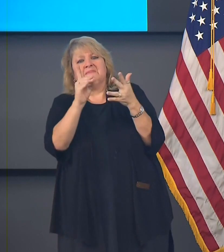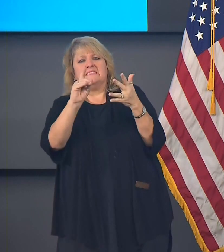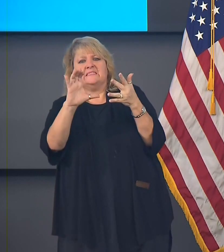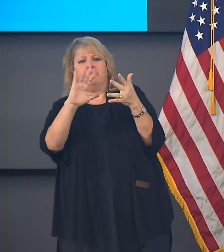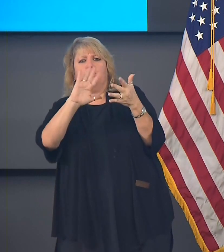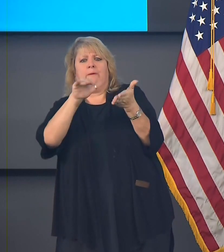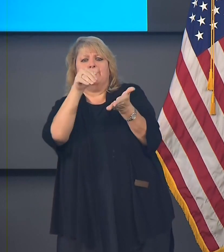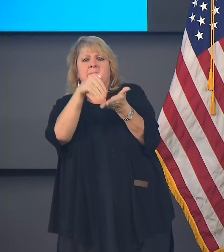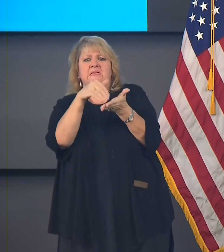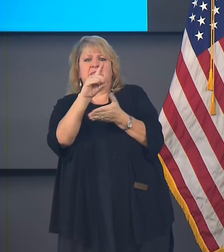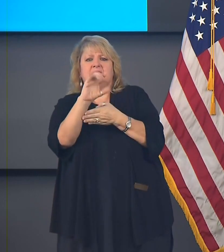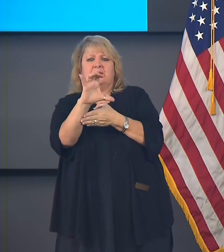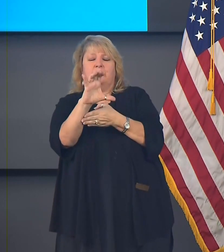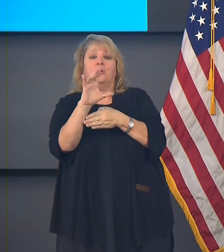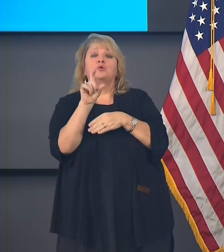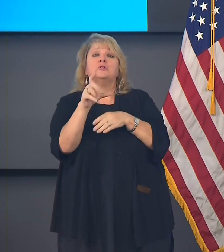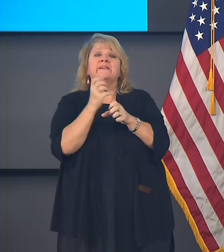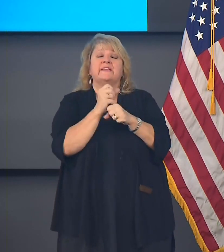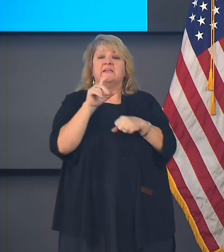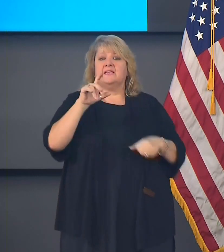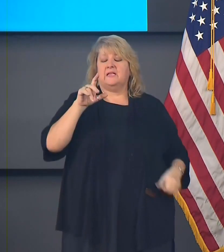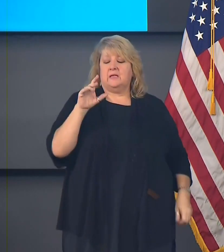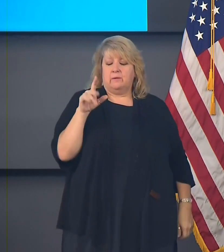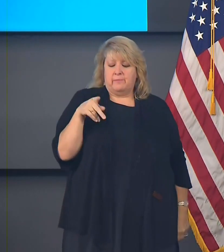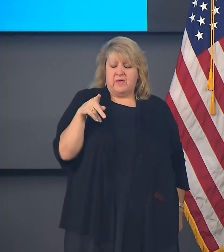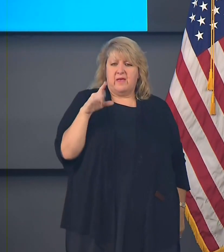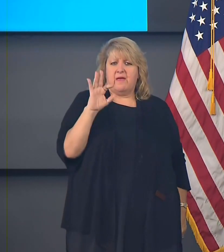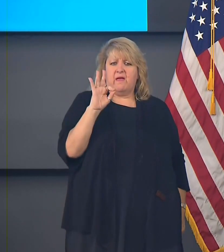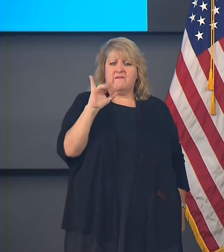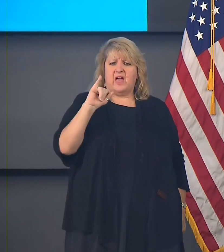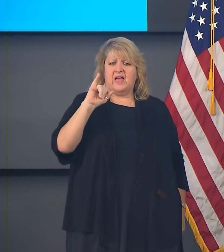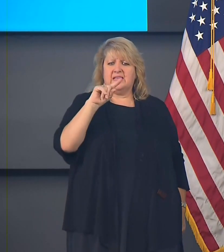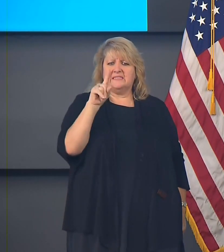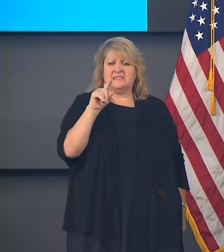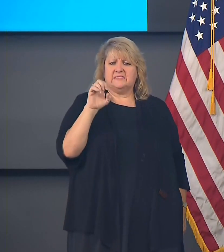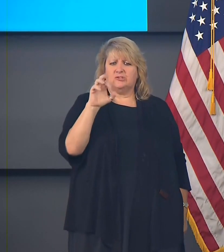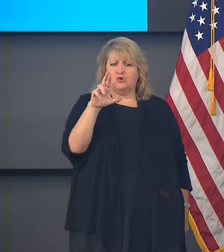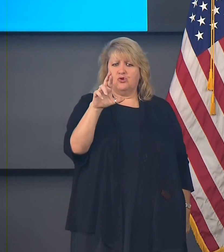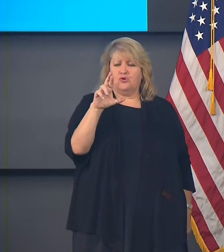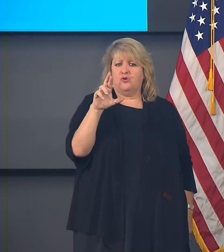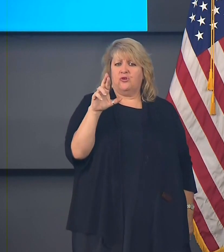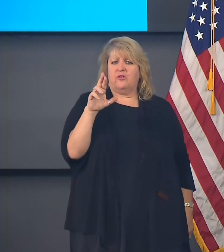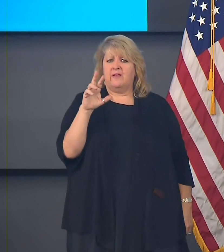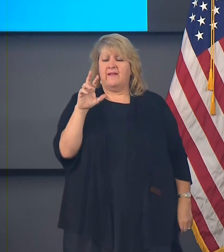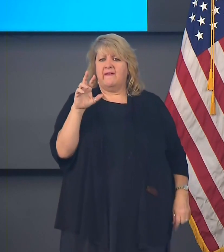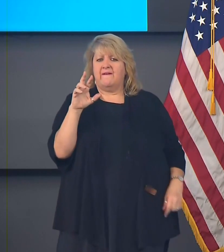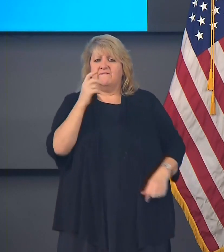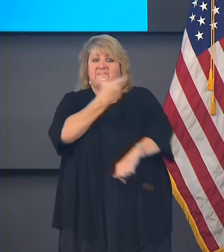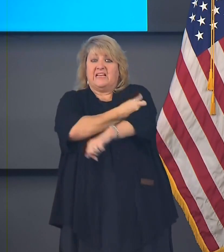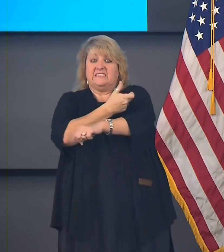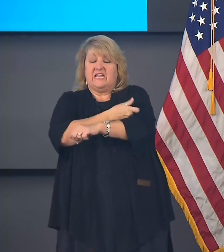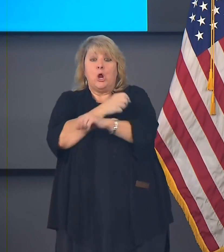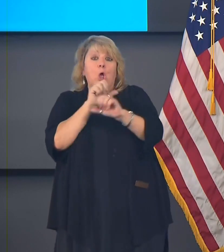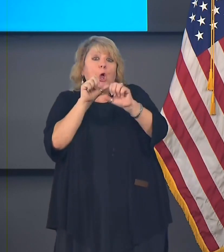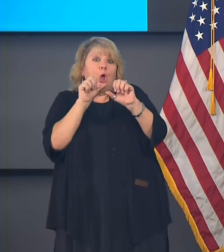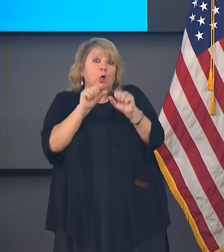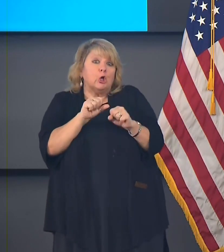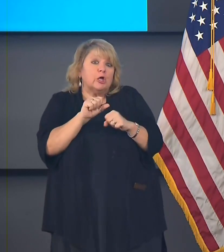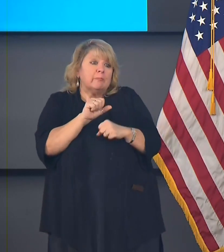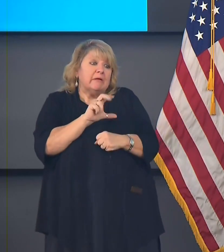I HAVE EVERY EXPECTATION THAT SOMEBODY I HAVE EVERY EXPECTATION THAT SOMEBODY SOMETIME I HAVE EVERY EXPECTATION THAT SOMEBODY SOMETIME AROUND I HAVE EVERY EXPECTATION THAT SOMEBODY SOMETIME AROUND THE SOMEBODY SOMETIME AROUND THE SOMEBODY SOMETIME AROUND THE MIDDLE SOMEBODY SOMETIME AROUND THE MIDDLE OF SOMEBODY SOMETIME AROUND THE MIDDLE OF DECEMBER SOMEBODY SOMETIME AROUND THE MIDDLE OF DECEMBER WE SOMEBODY SOMETIME AROUND THE MIDDLE OF DECEMBER WE SHOULD MIDDLE OF DECEMBER WE SHOULD MIDDLE OF DECEMBER WE SHOULD RECEIVE MIDDLE OF DECEMBER WE SHOULD RECEIVE A MIDDLE OF DECEMBER WE SHOULD RECEIVE A NUMBER MIDDLE OF DECEMBER WE SHOULD RECEIVE A NUMBER OF MIDDLE OF DECEMBER WE SHOULD RECEIVE A NUMBER OF DOSES MIDDLE OF DECEMBER WE SHOULD RECEIVE A NUMBER OF DOSES OF RECEIVE A NUMBER OF DOSES OF RECEIVE A NUMBER OF DOSES OF THE RECEIVE A NUMBER OF DOSES OF THE PFIZER RECEIVE A NUMBER OF DOSES OF THE PFIZER VACCINE RECEIVE A NUMBER OF DOSES OF THE PFIZER VACCINE FIRST. THE PFIZER VACCINE FIRST. THE PFIZER VACCINE FIRST. WE